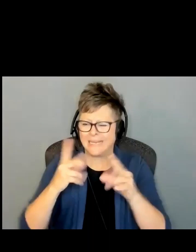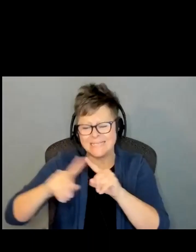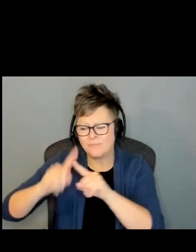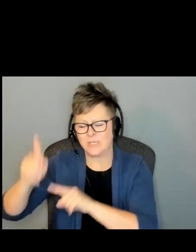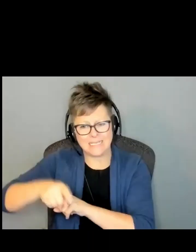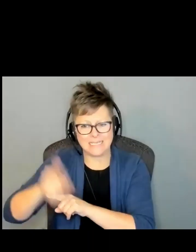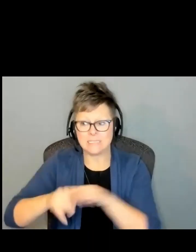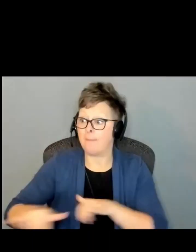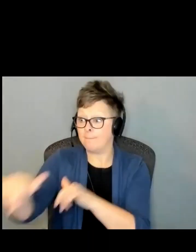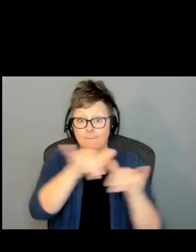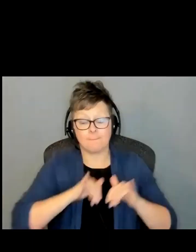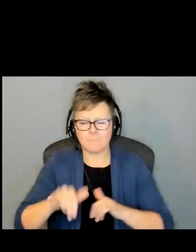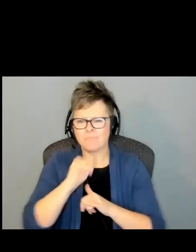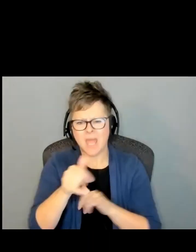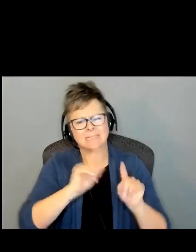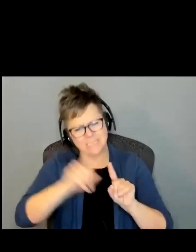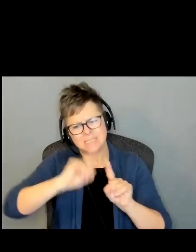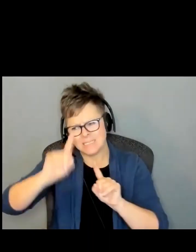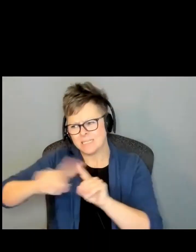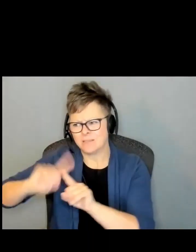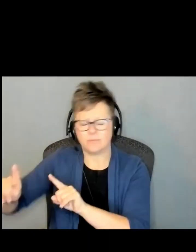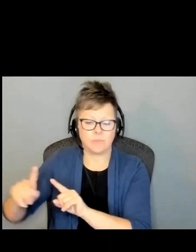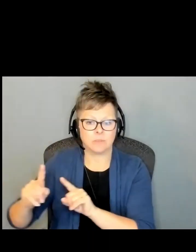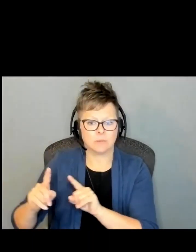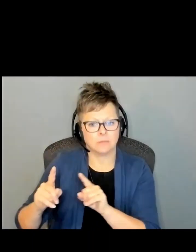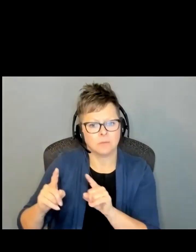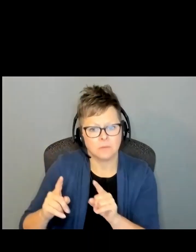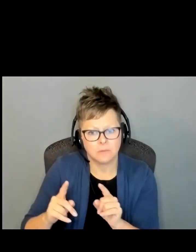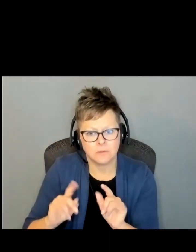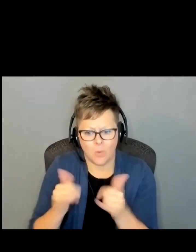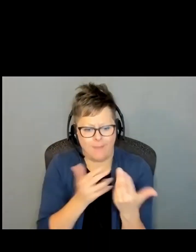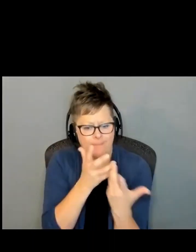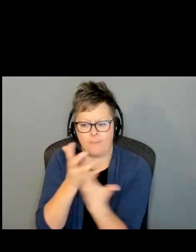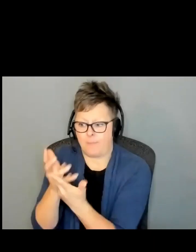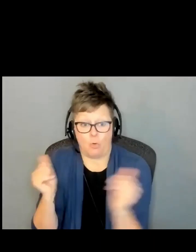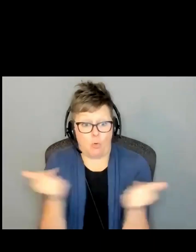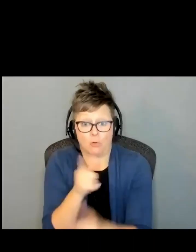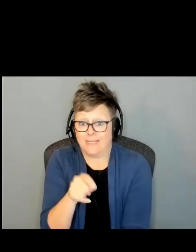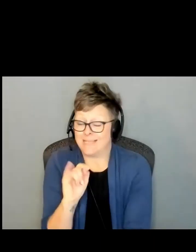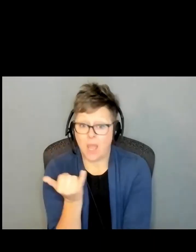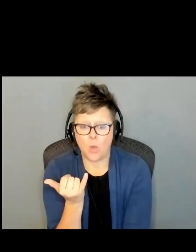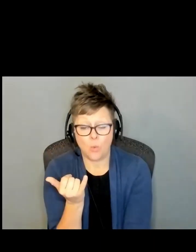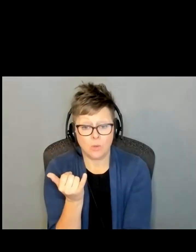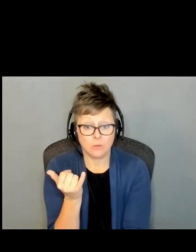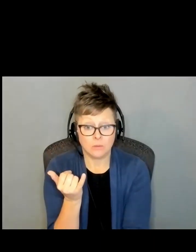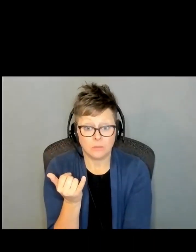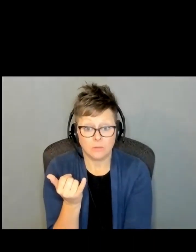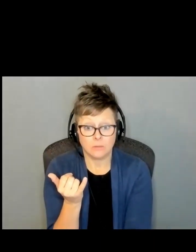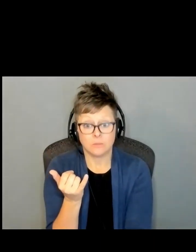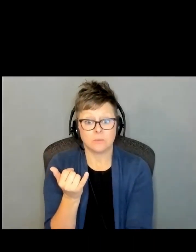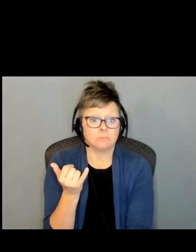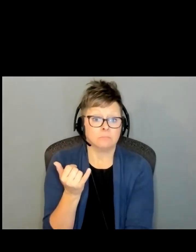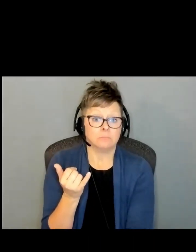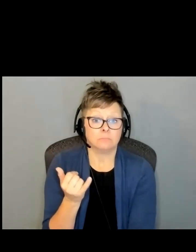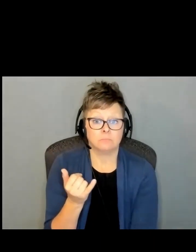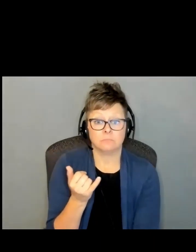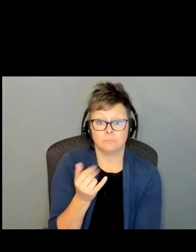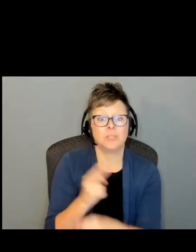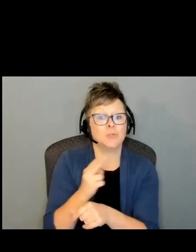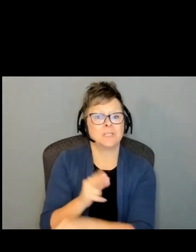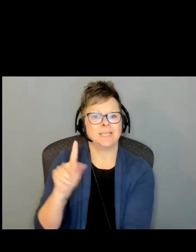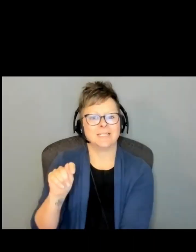But they can certainly, perhaps, we may be able to try, using Taryn's words, through